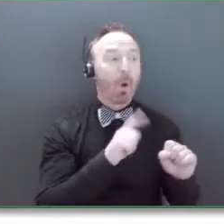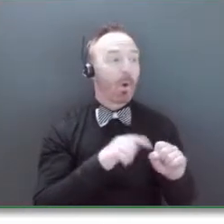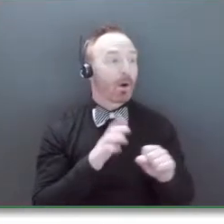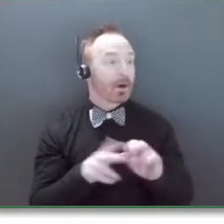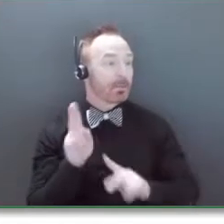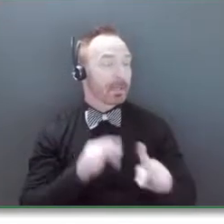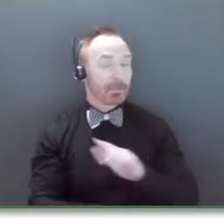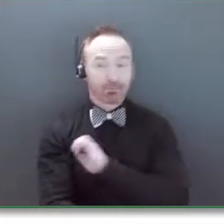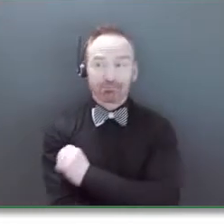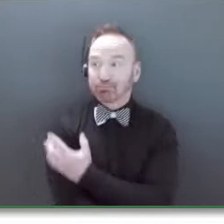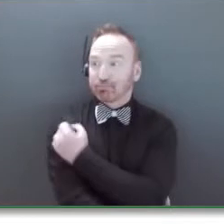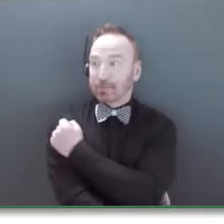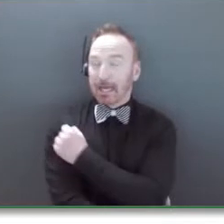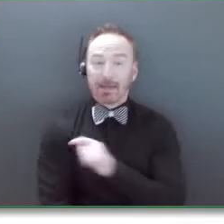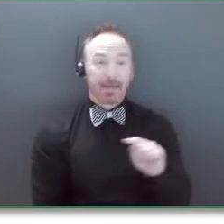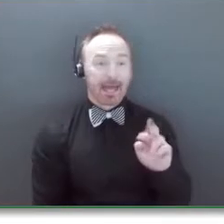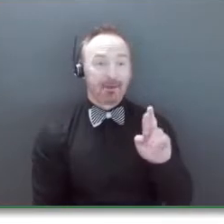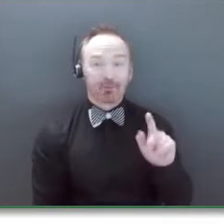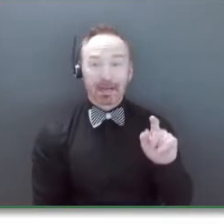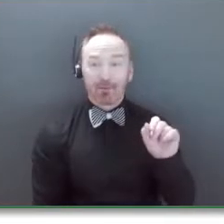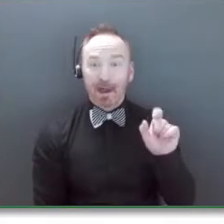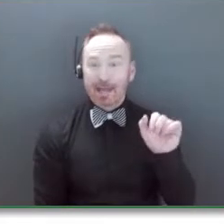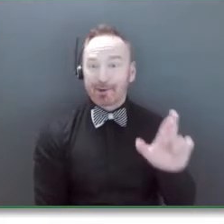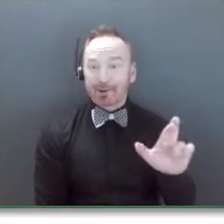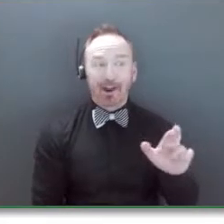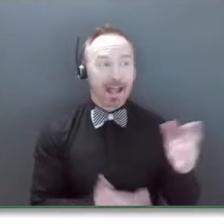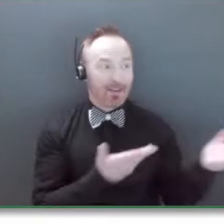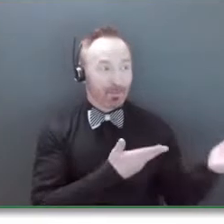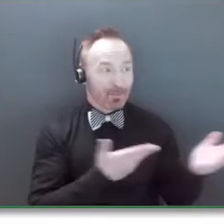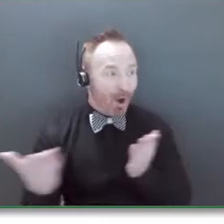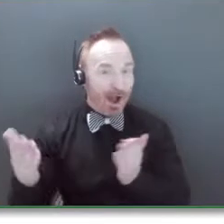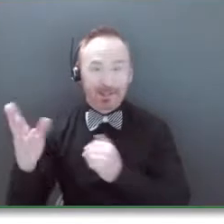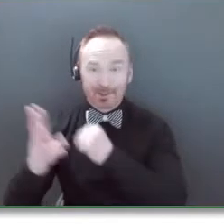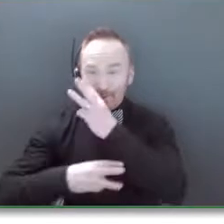rider to destinations around the world and I'll share some examples of that in